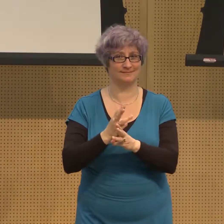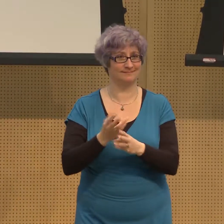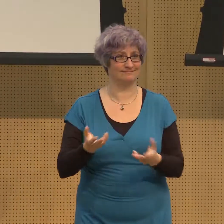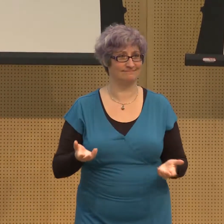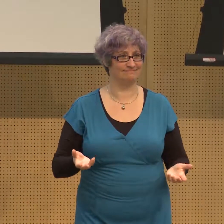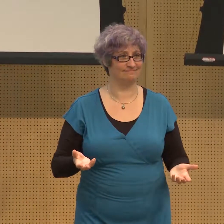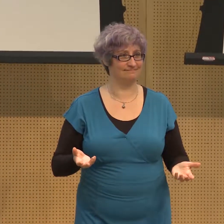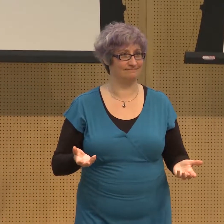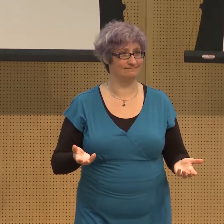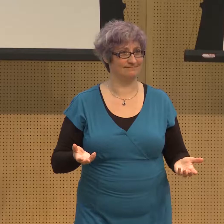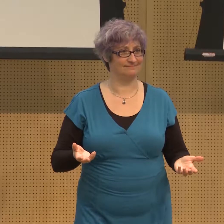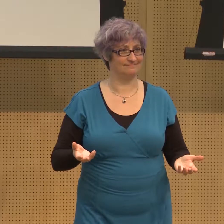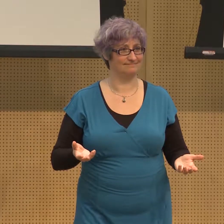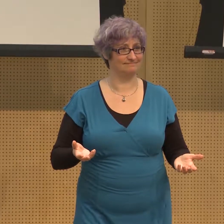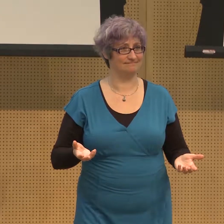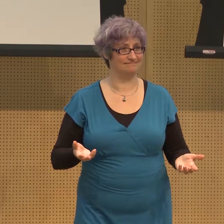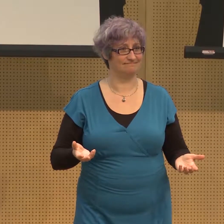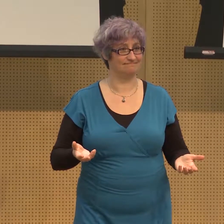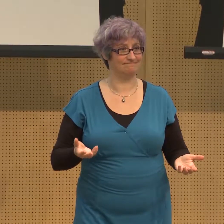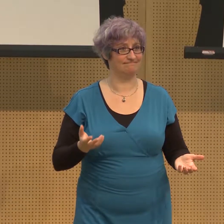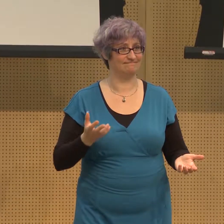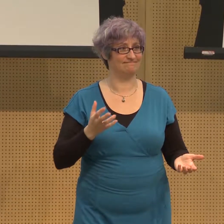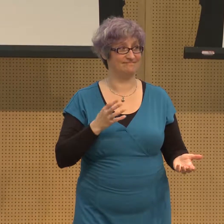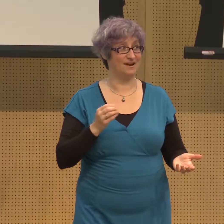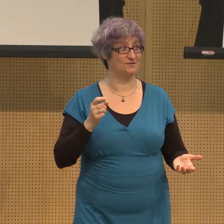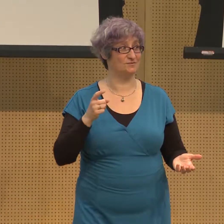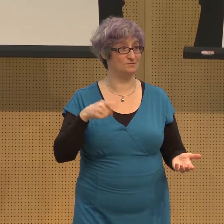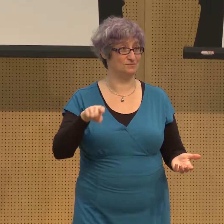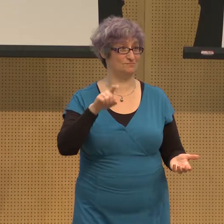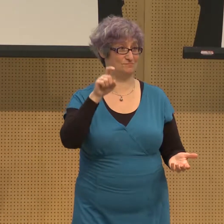you can change the world,